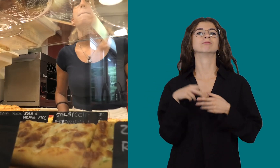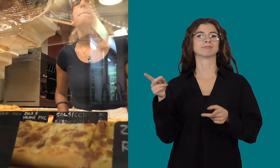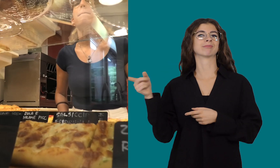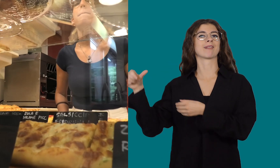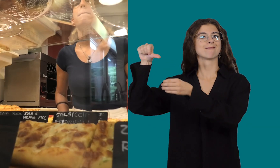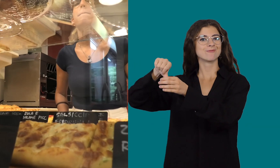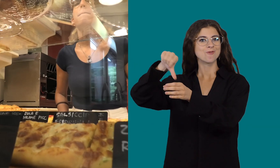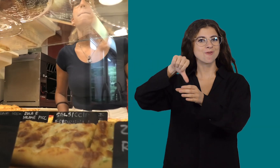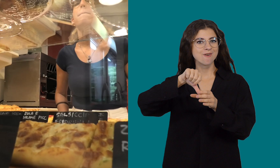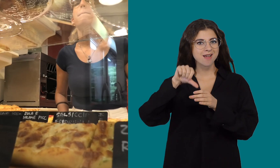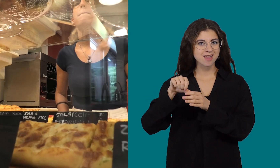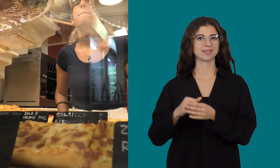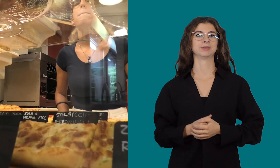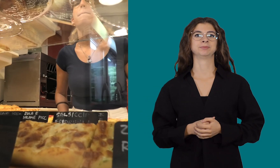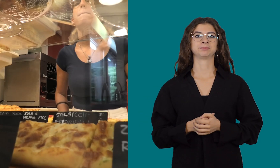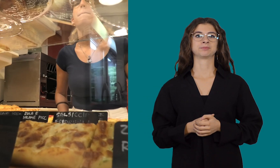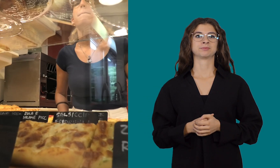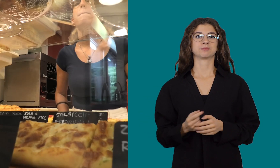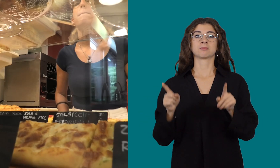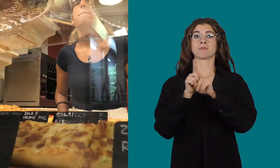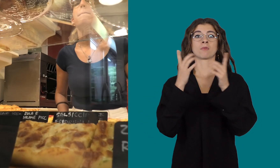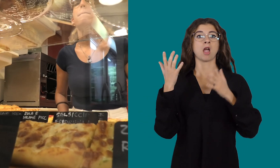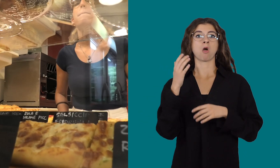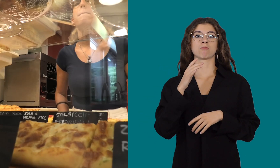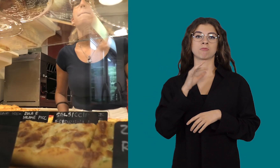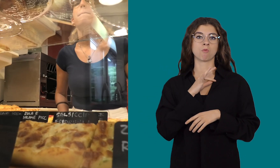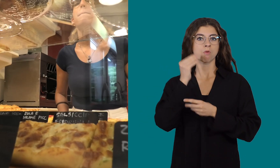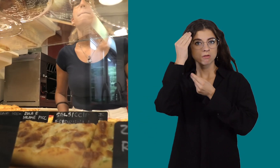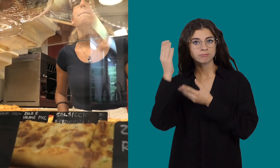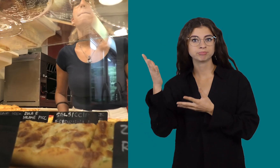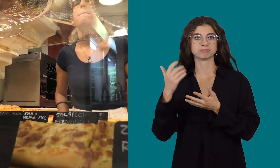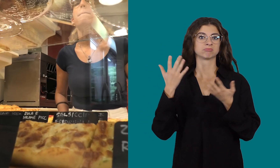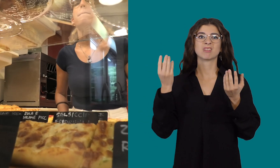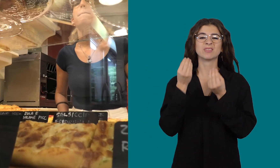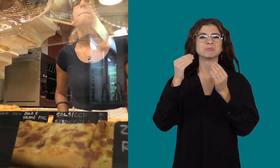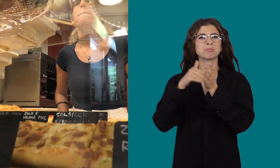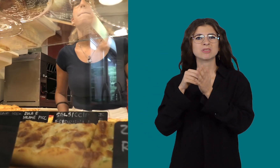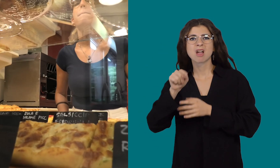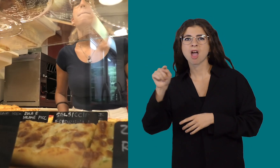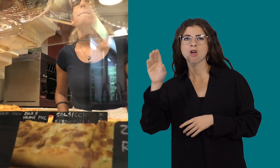So this morning she filled them up again. The colleague lets Alice know if there is anything to do,